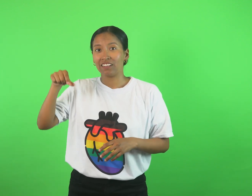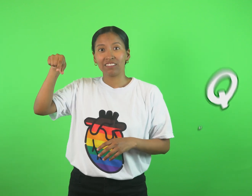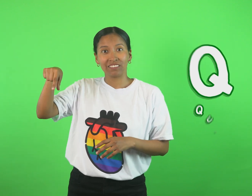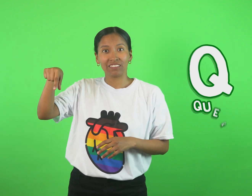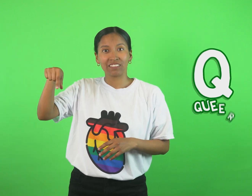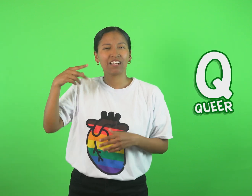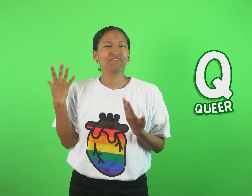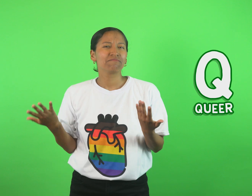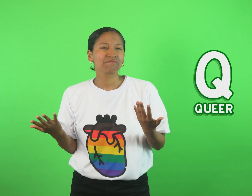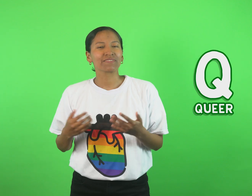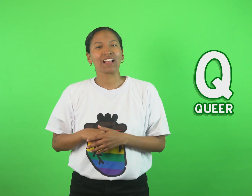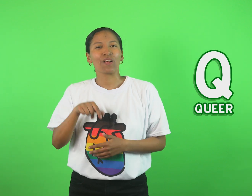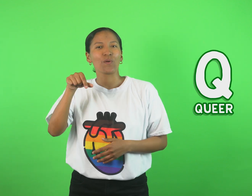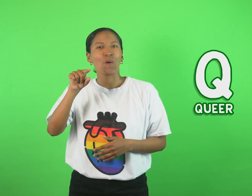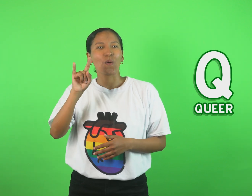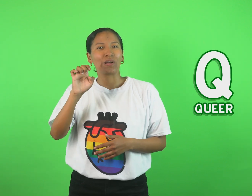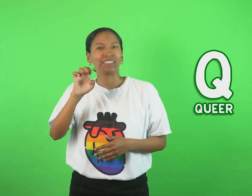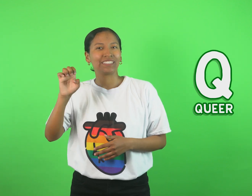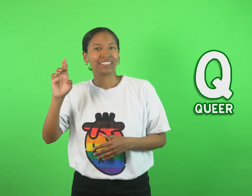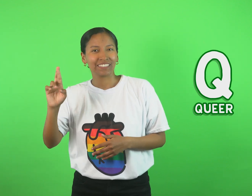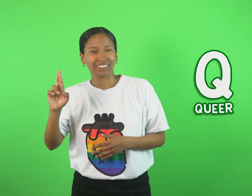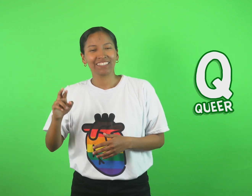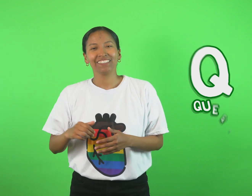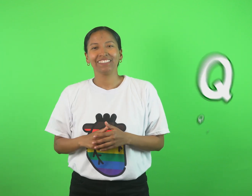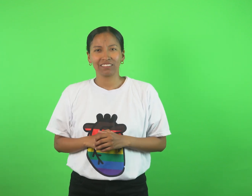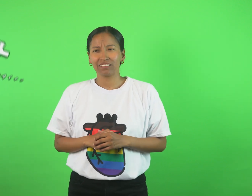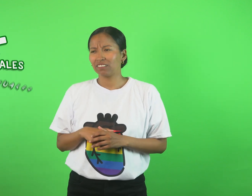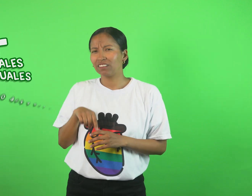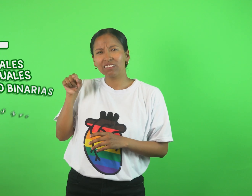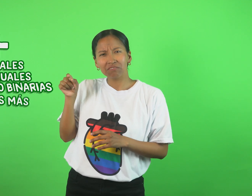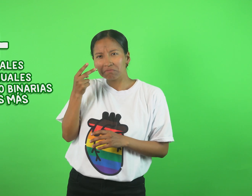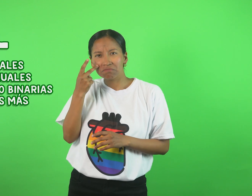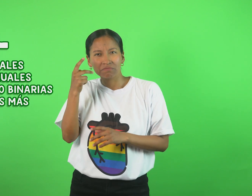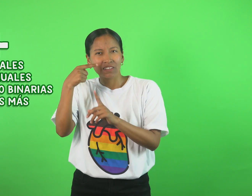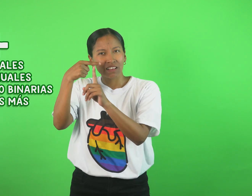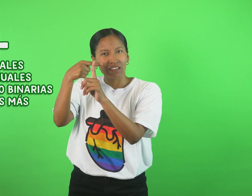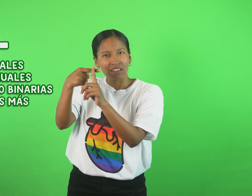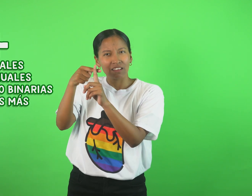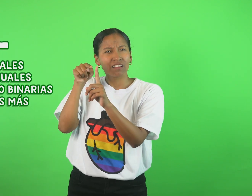Q for Queer. And +,